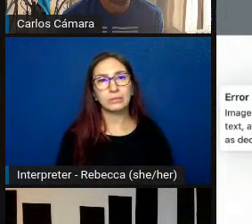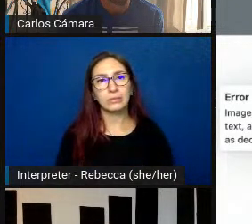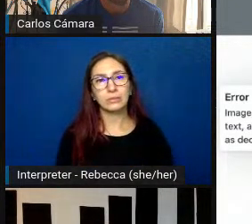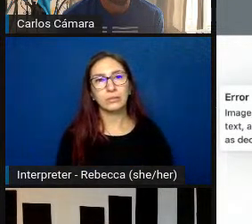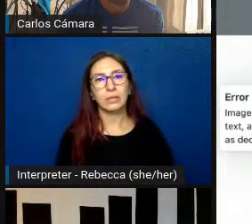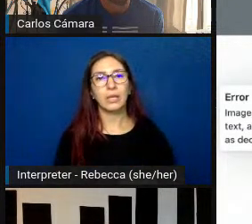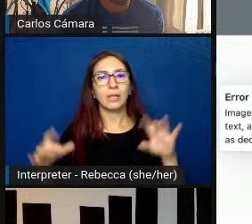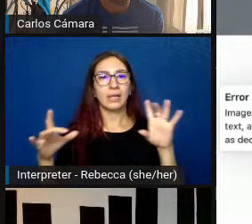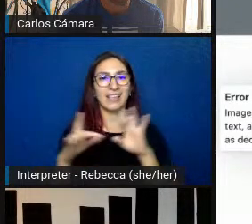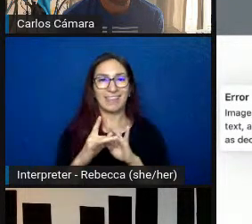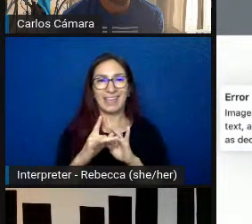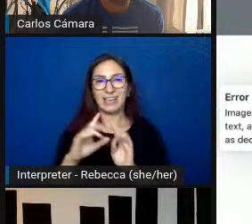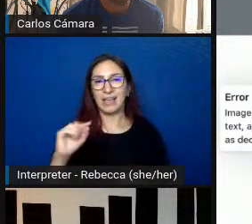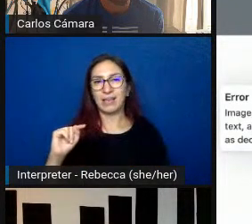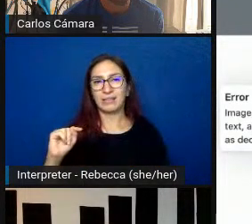. Here are some issues.